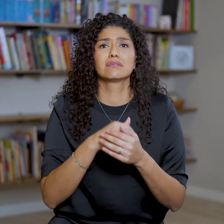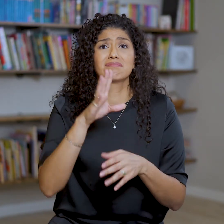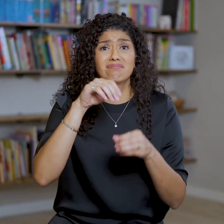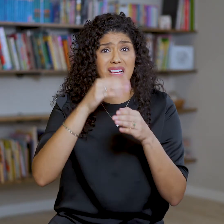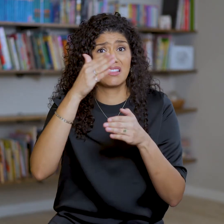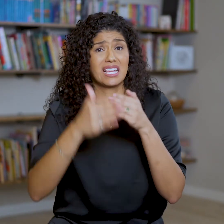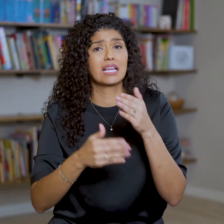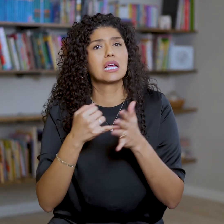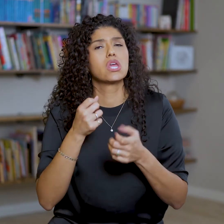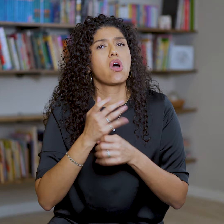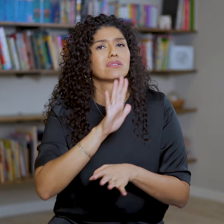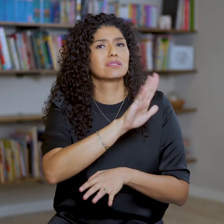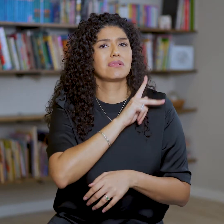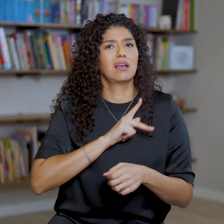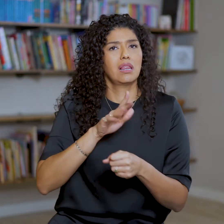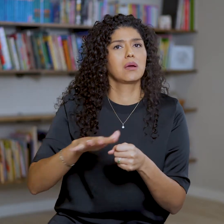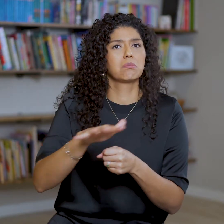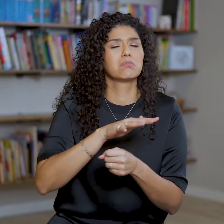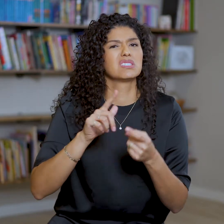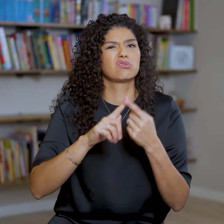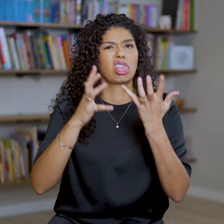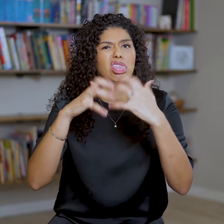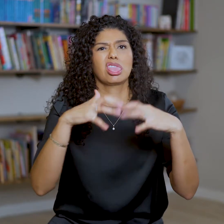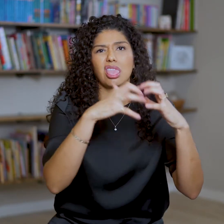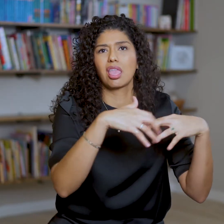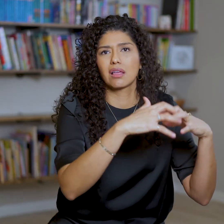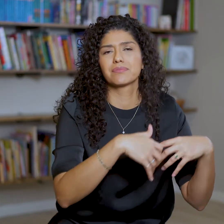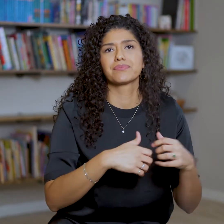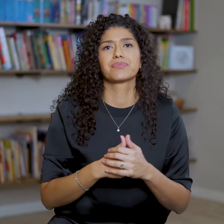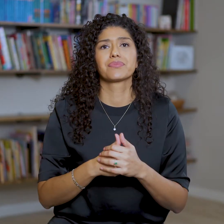and that eventually causes his kingdom to crumble.